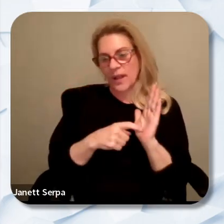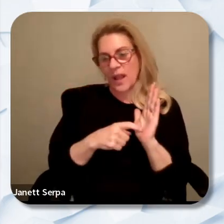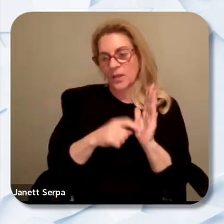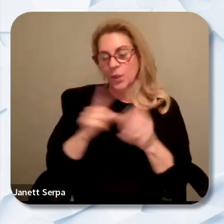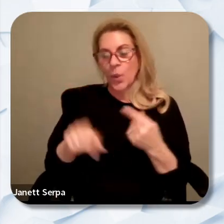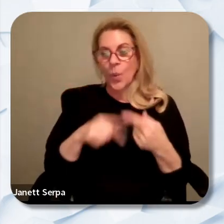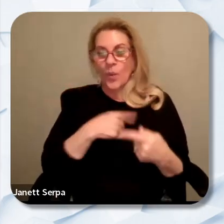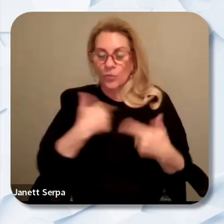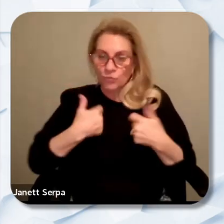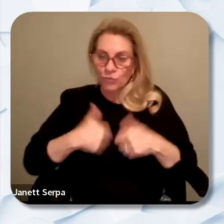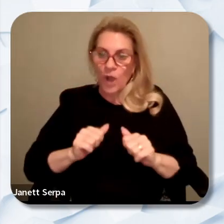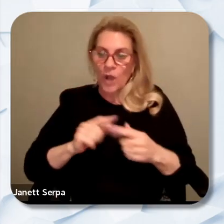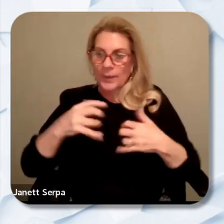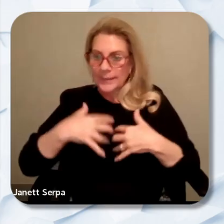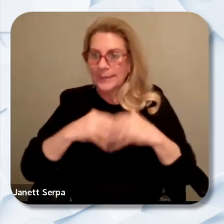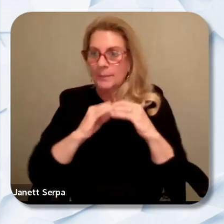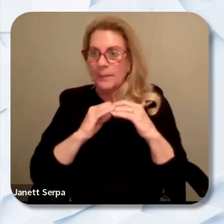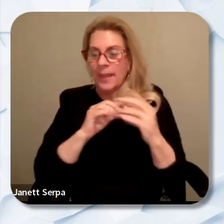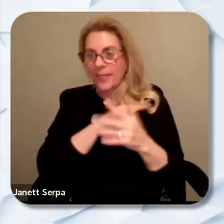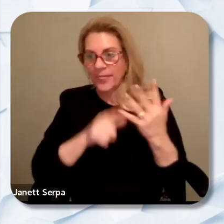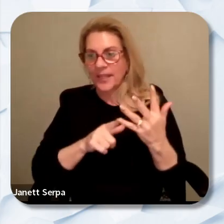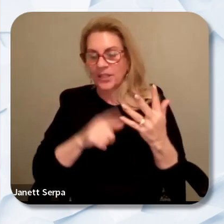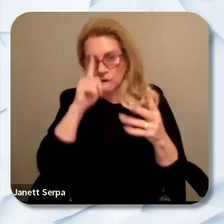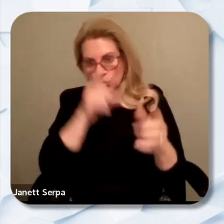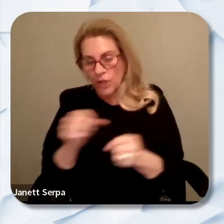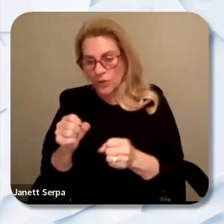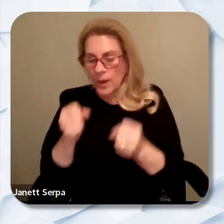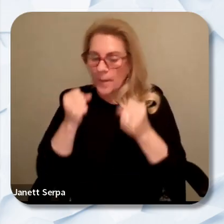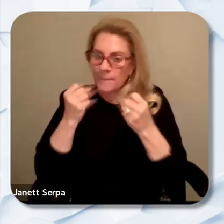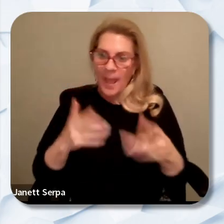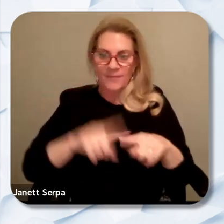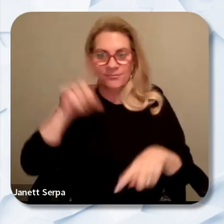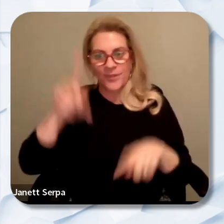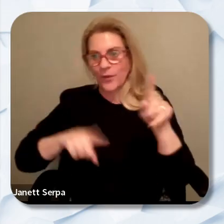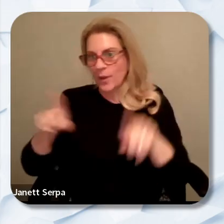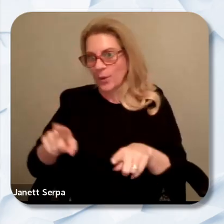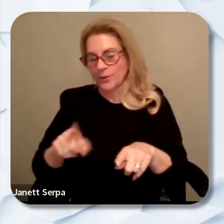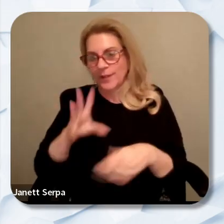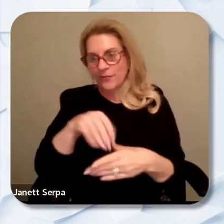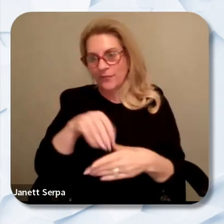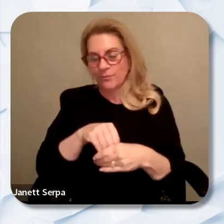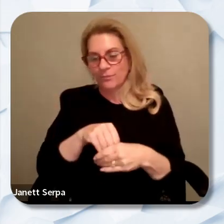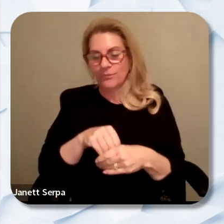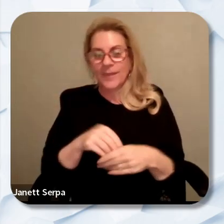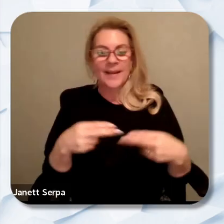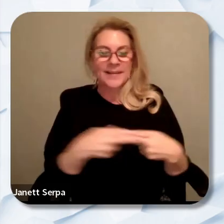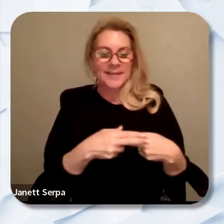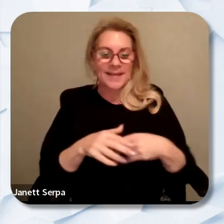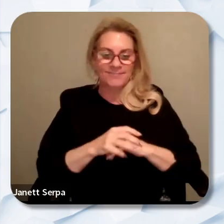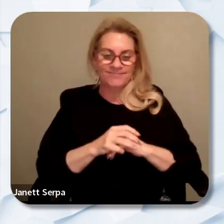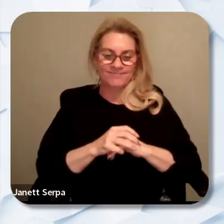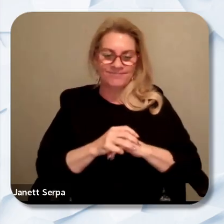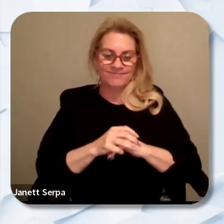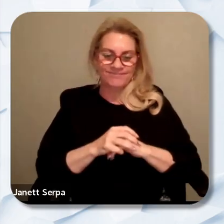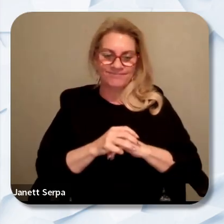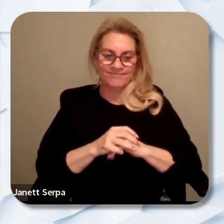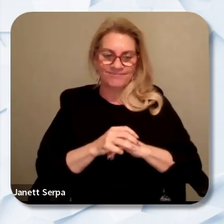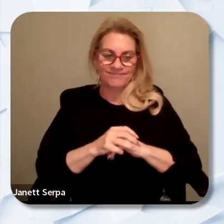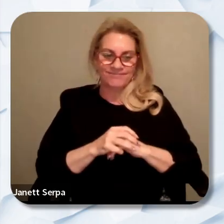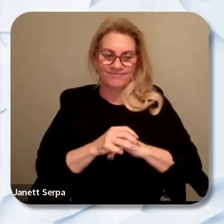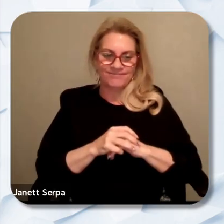we're trying to implement these strategies there are many variables at play. Next slide please.